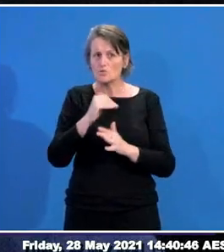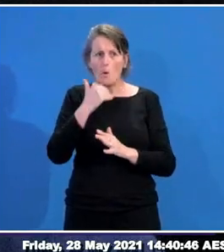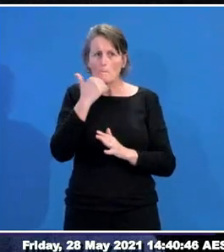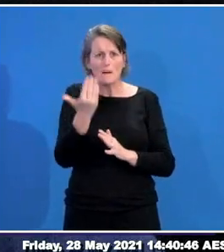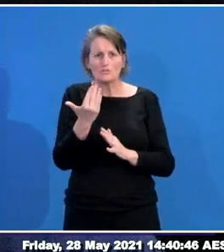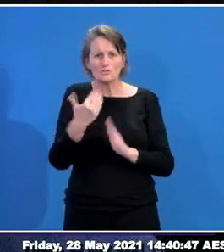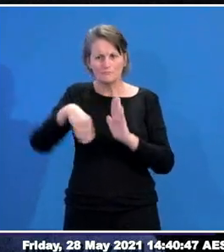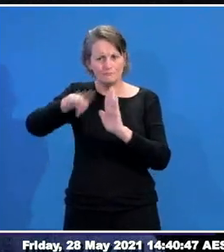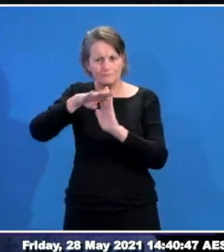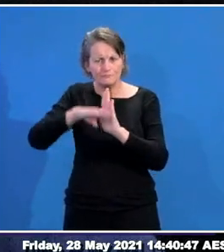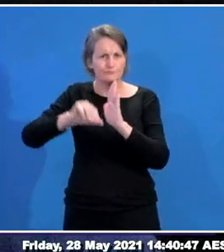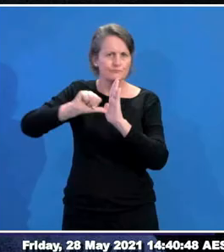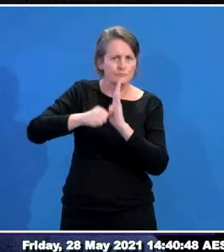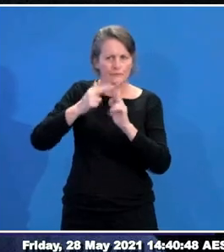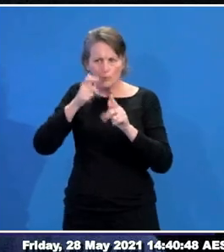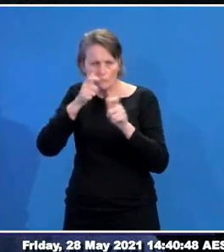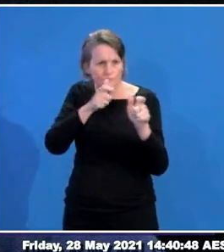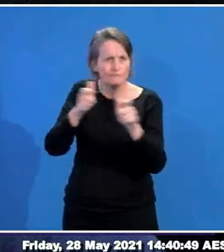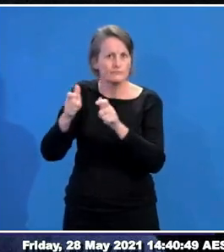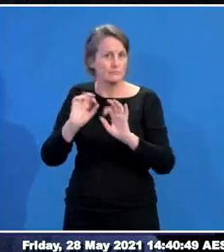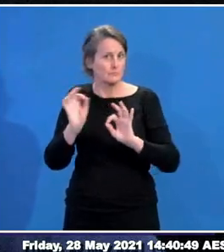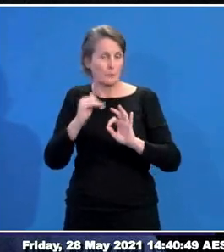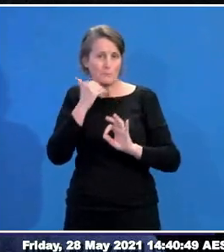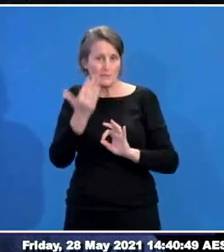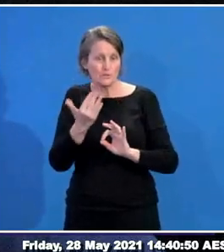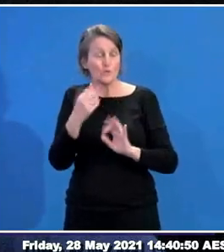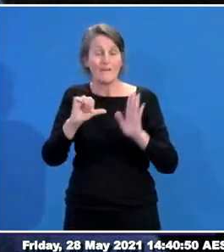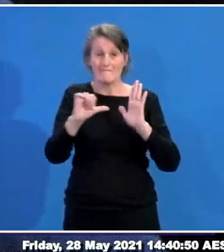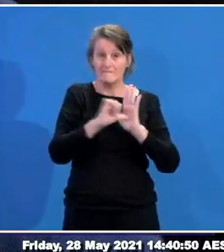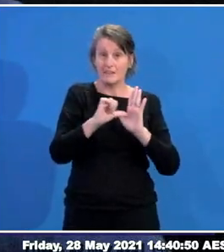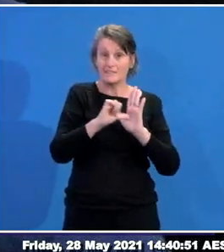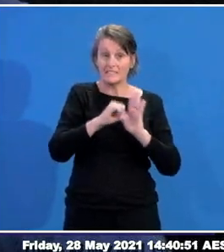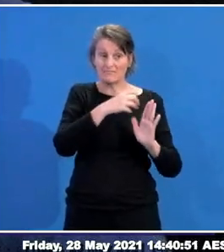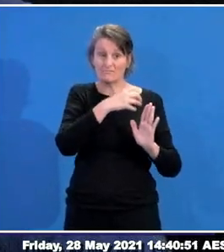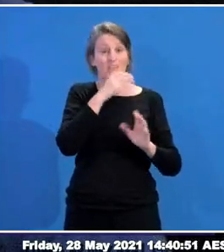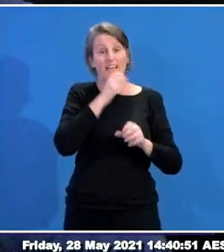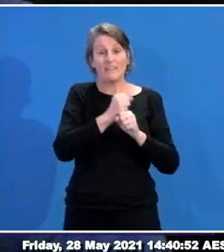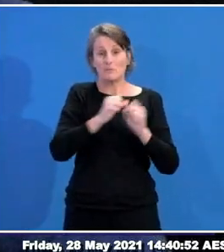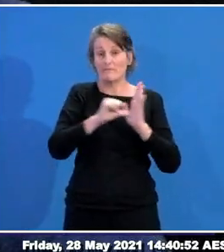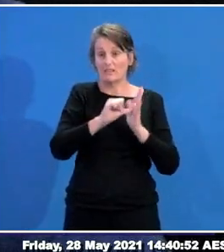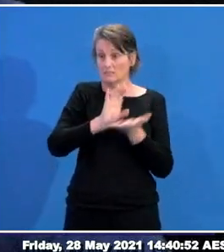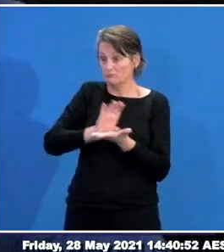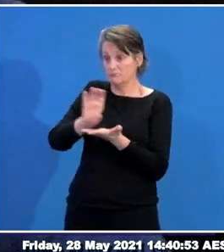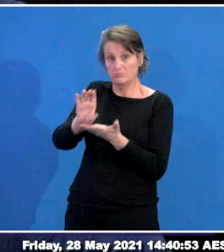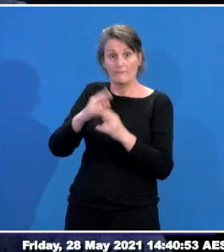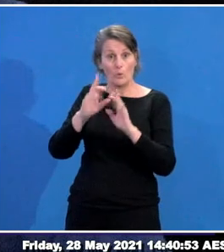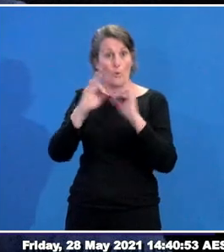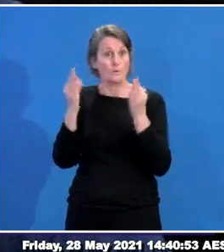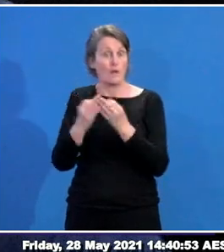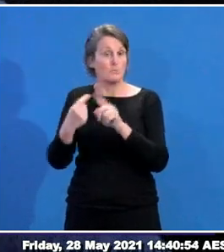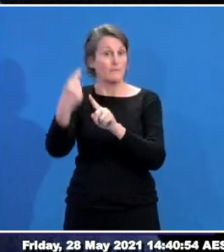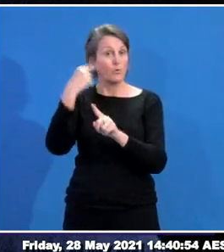and safeguarding arrangements, you had the funding body funding block-funded